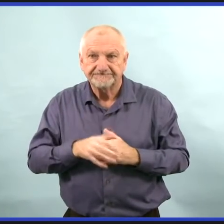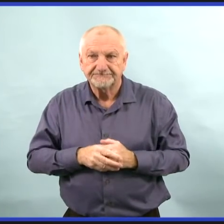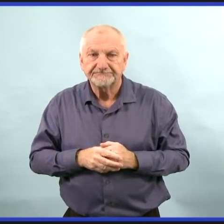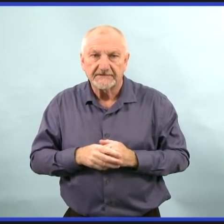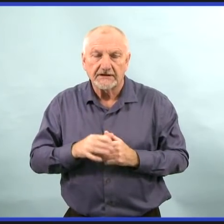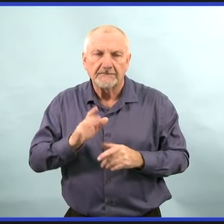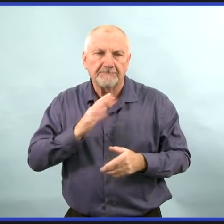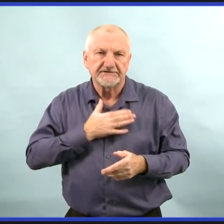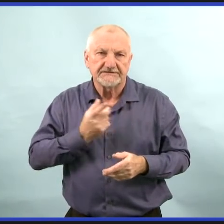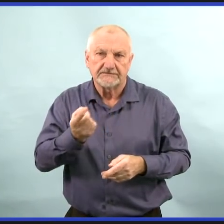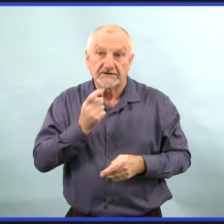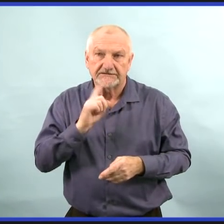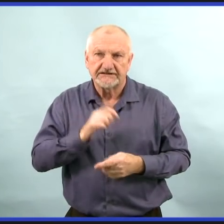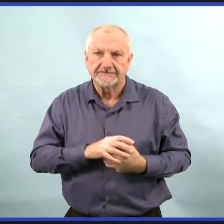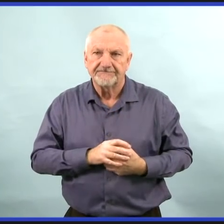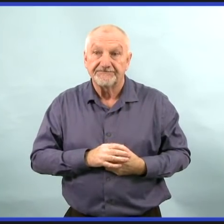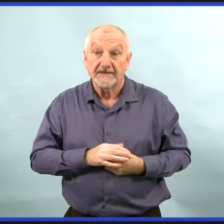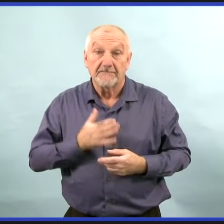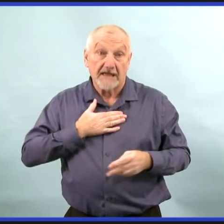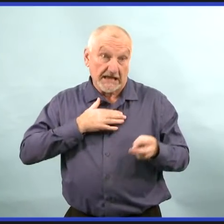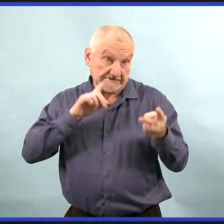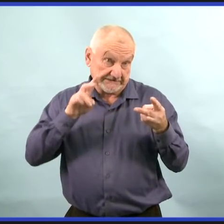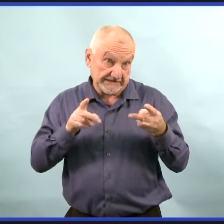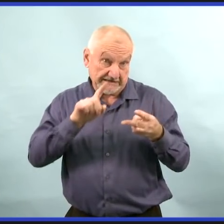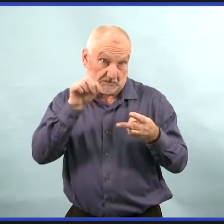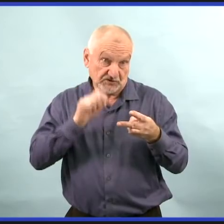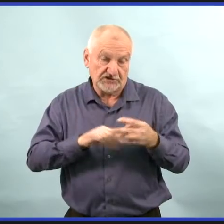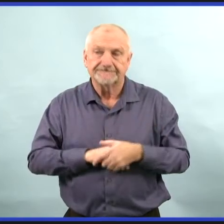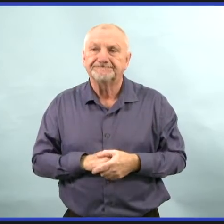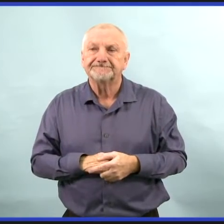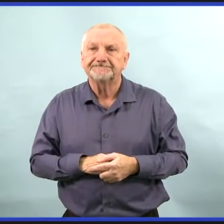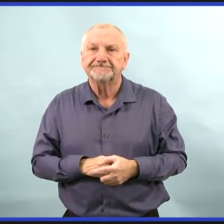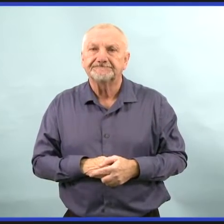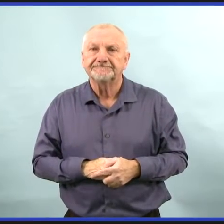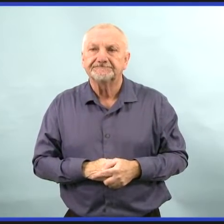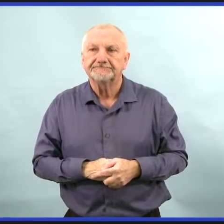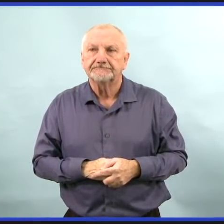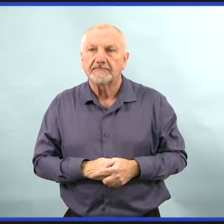how many travelers from countries with these new restrictions are in isolation in manitoba